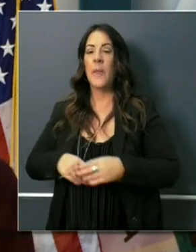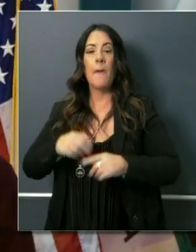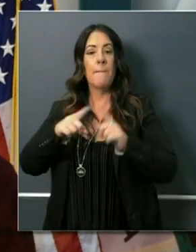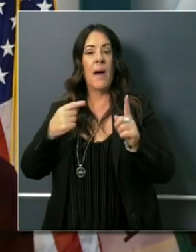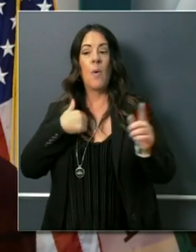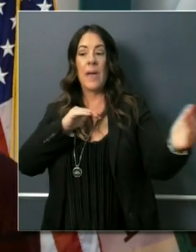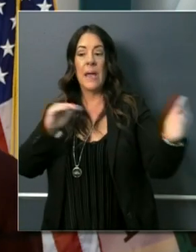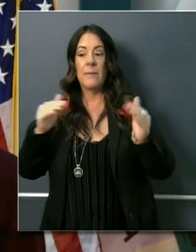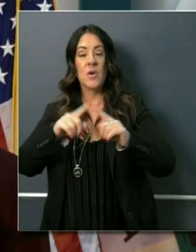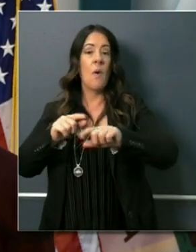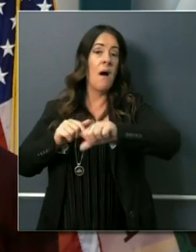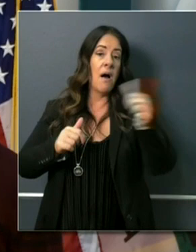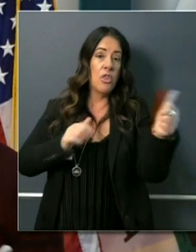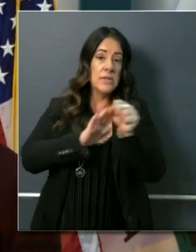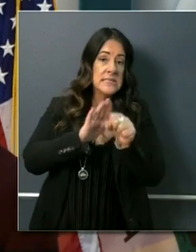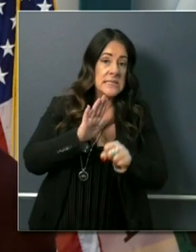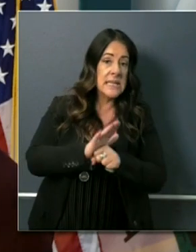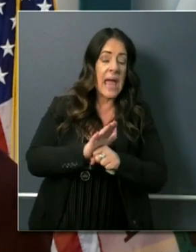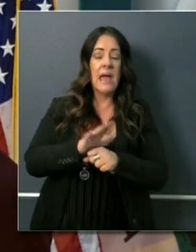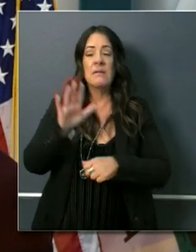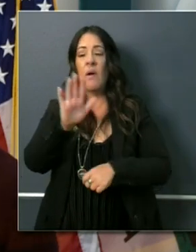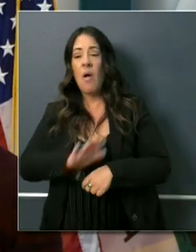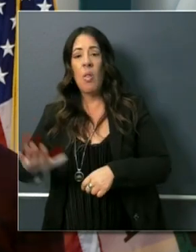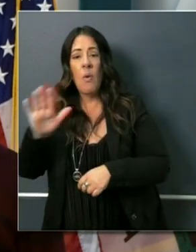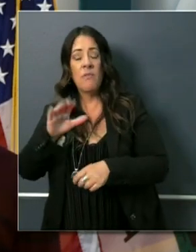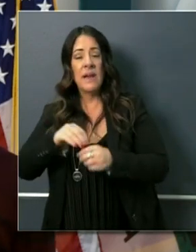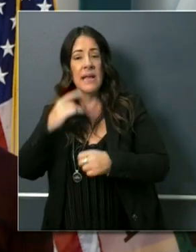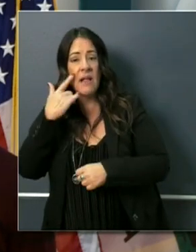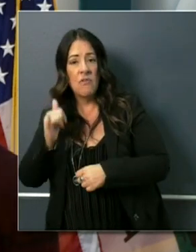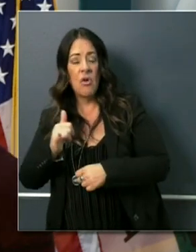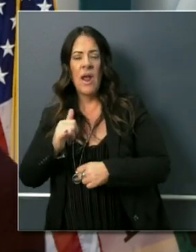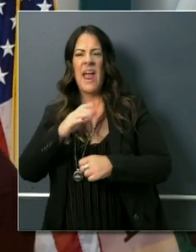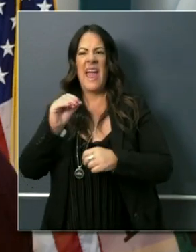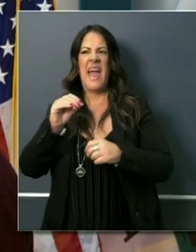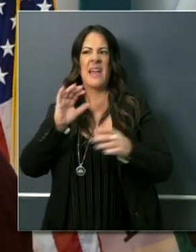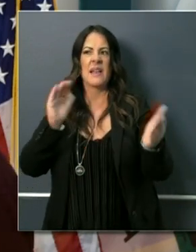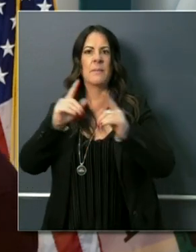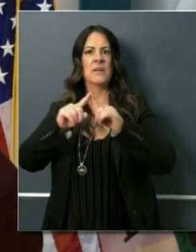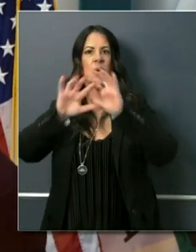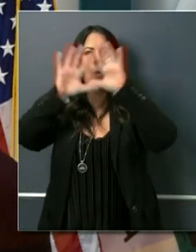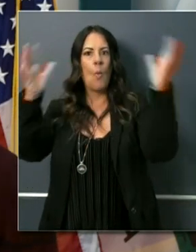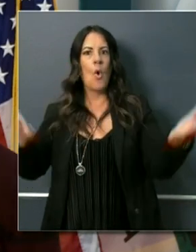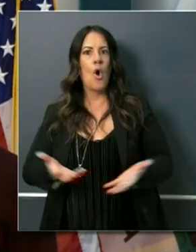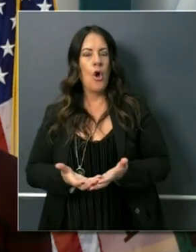DISTANCING AND STAYING AT HOME. I ALSO WANT TO REMIND YOU THAT WE HAVE BEEN HEARING ABOUT AND REVIEWING MANY, MANY MODELS FROM ACROSS THE COUNTRY, FROM